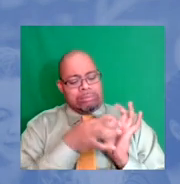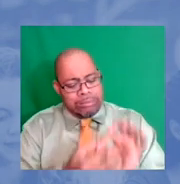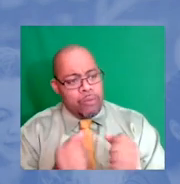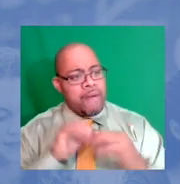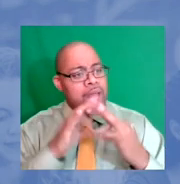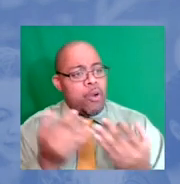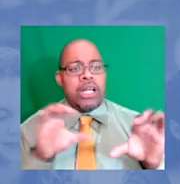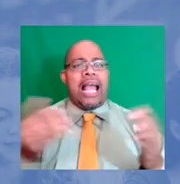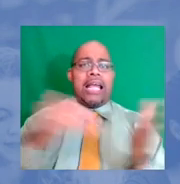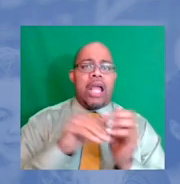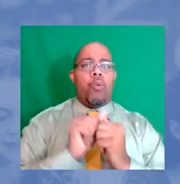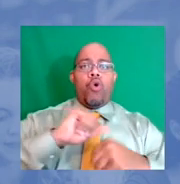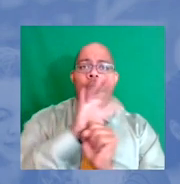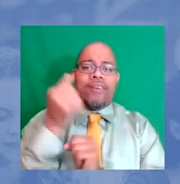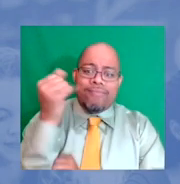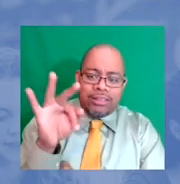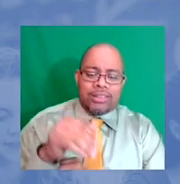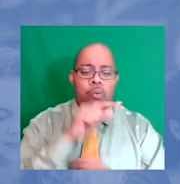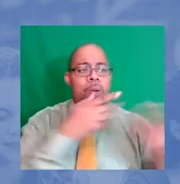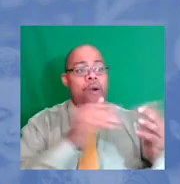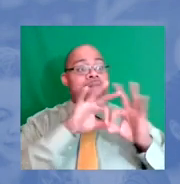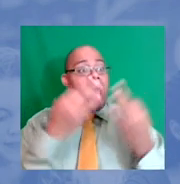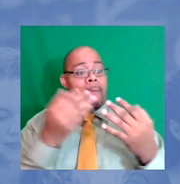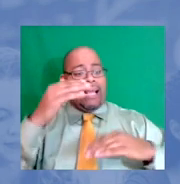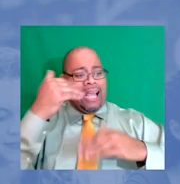DURING COVID 19 WHEN WE BROUGHT FAMILIES TO THE TABLE AND THEY SHARED THEY DIDN'T HAVE